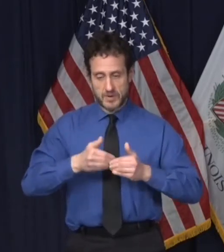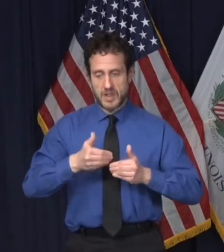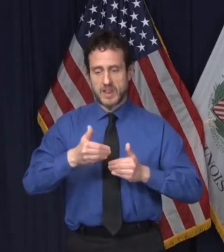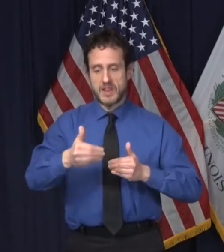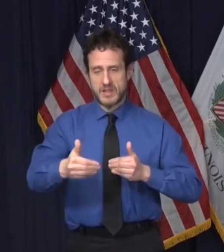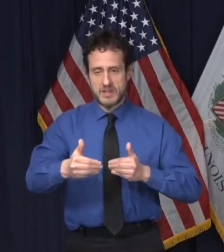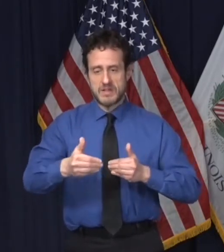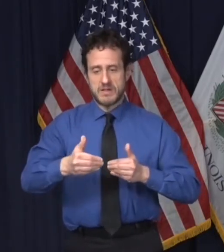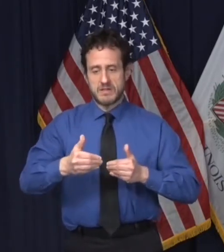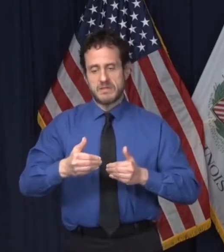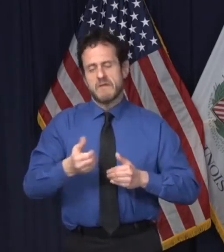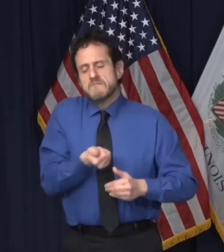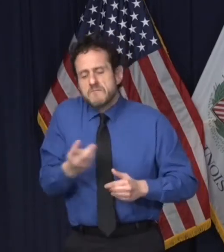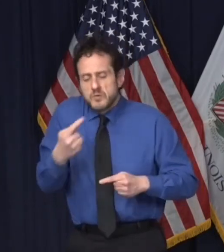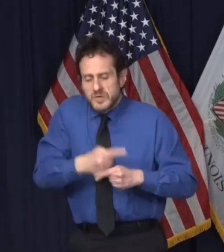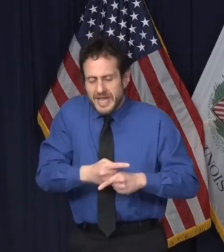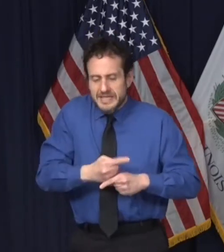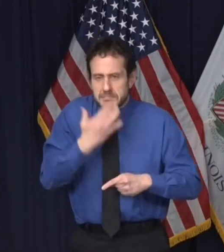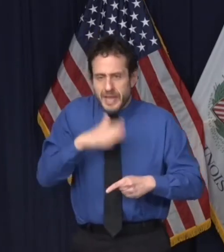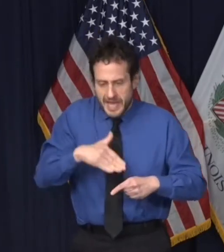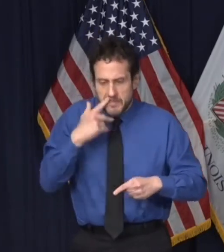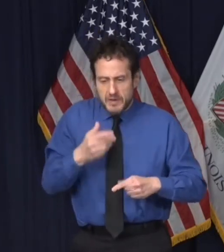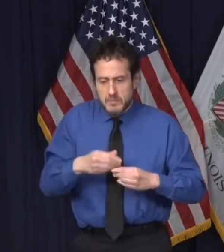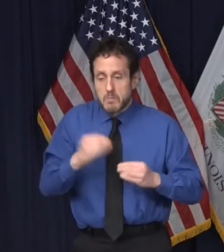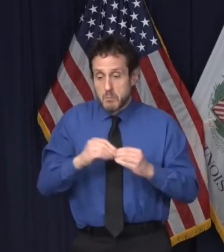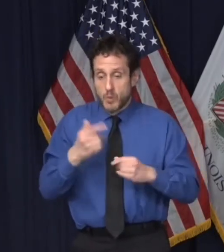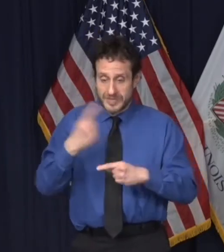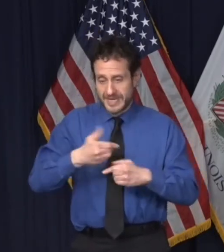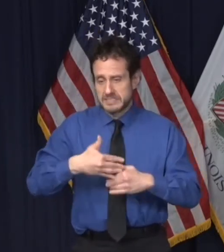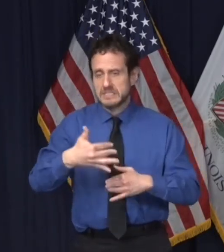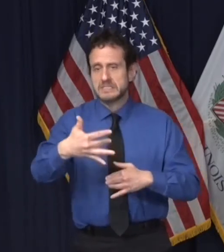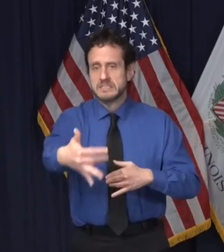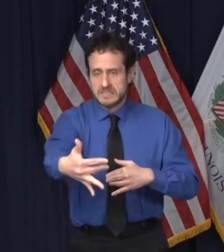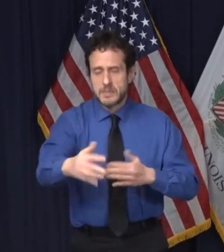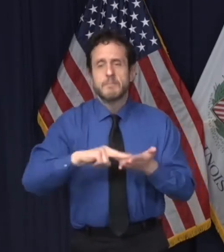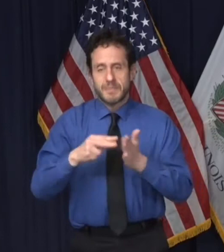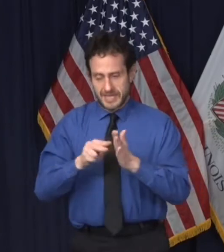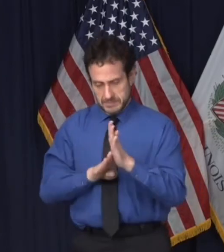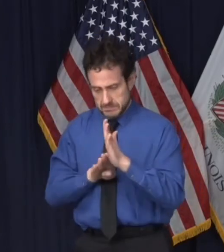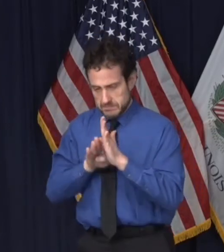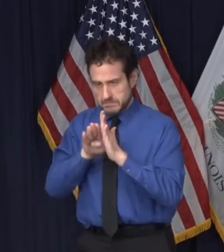NUMBER IS, THE SLOWER YOUR GROWTH WHICH MEANS THE FLATTER YOUR CURVE.